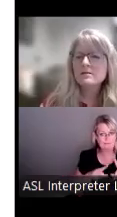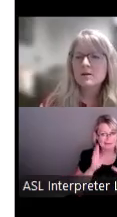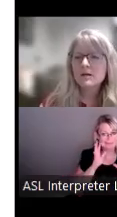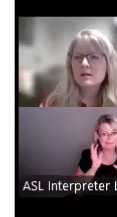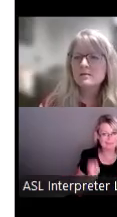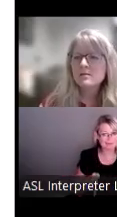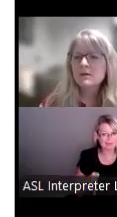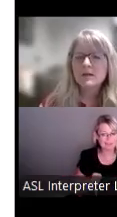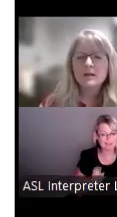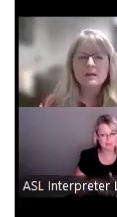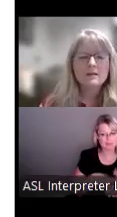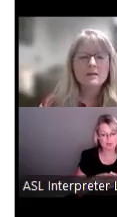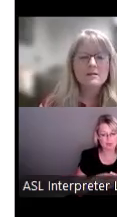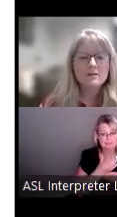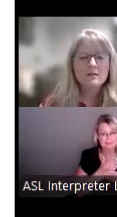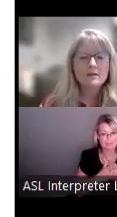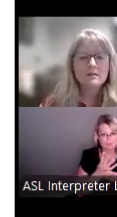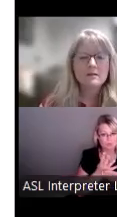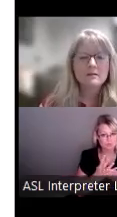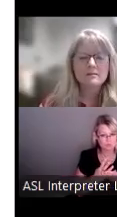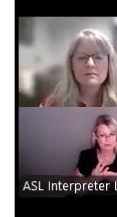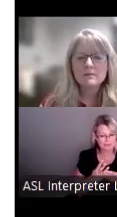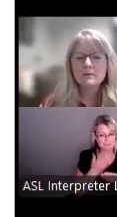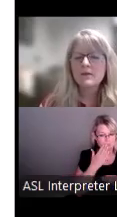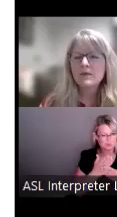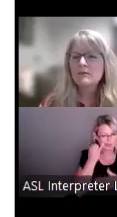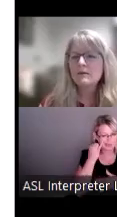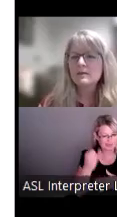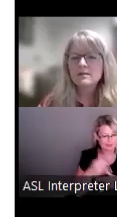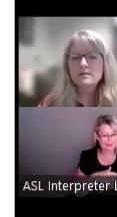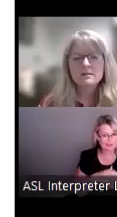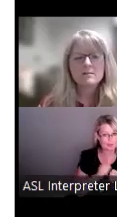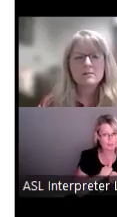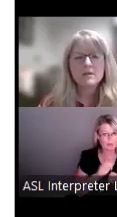starting some screening is a good idea around that 1516